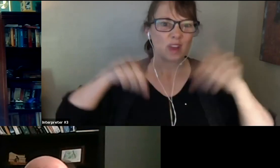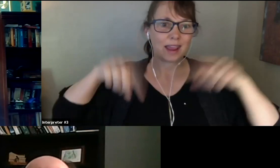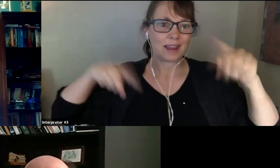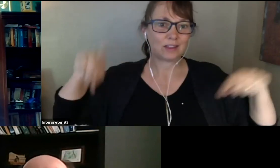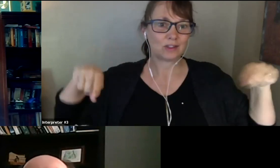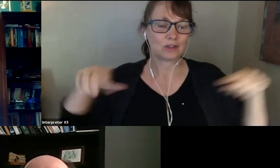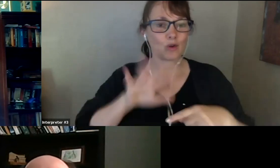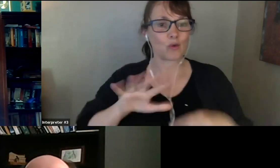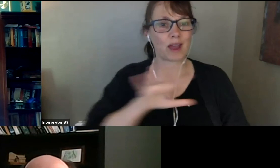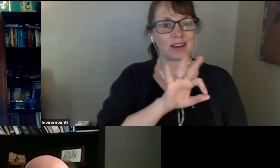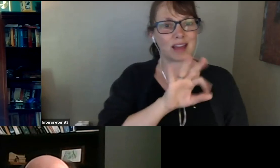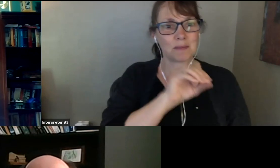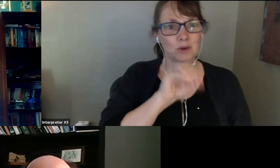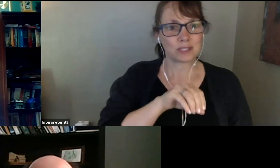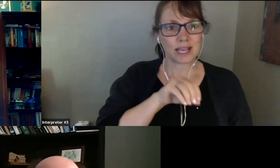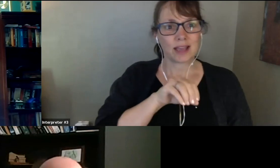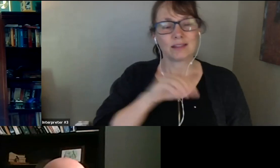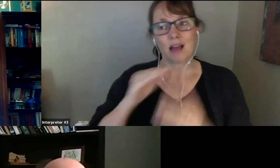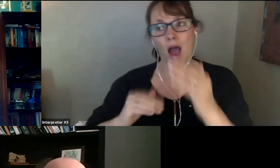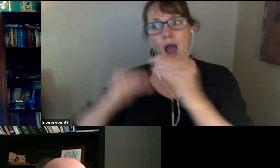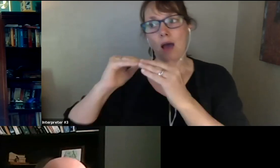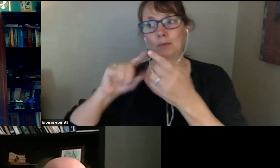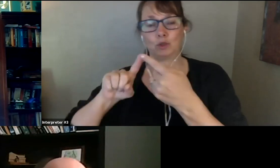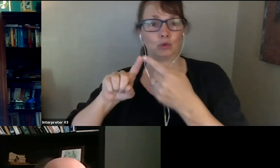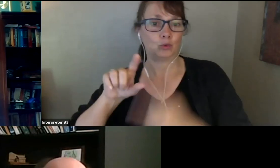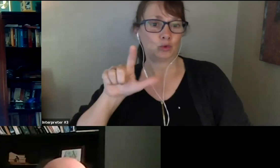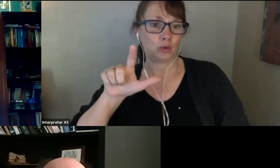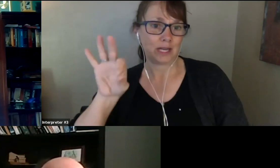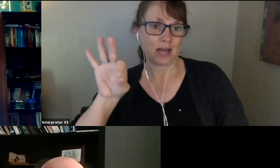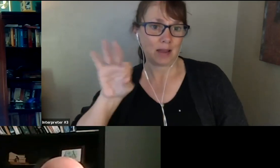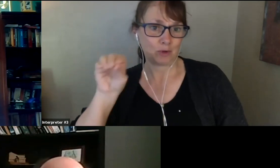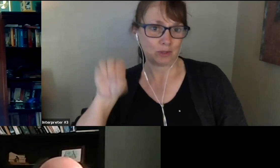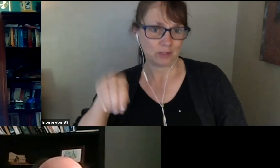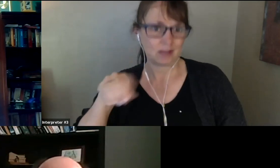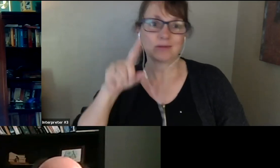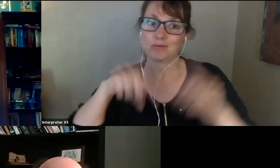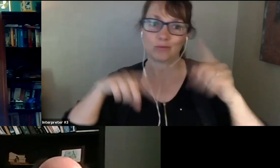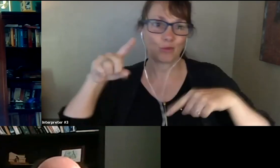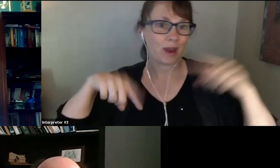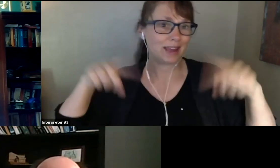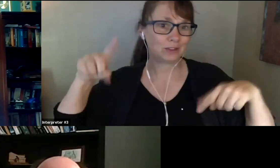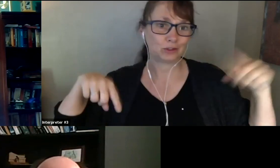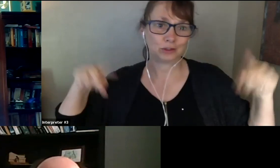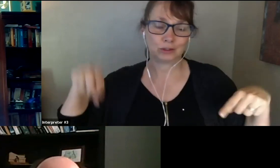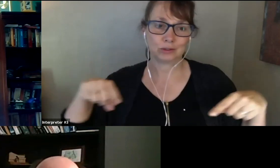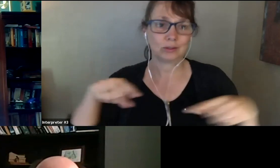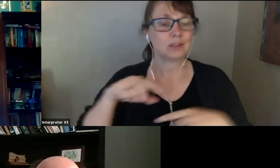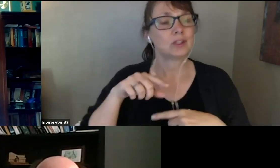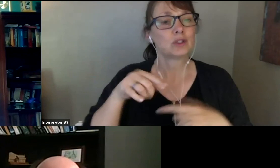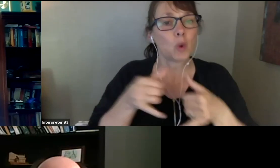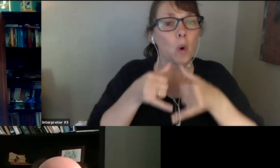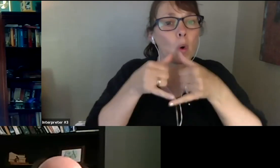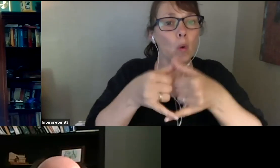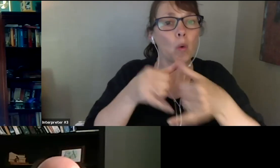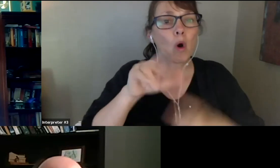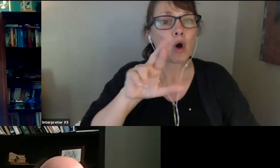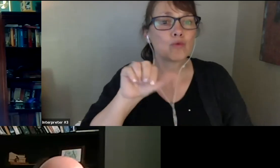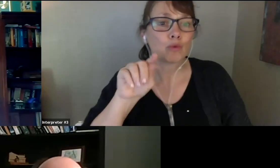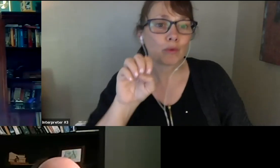9% up to 29%. So as I say, the award rates for the Institutes